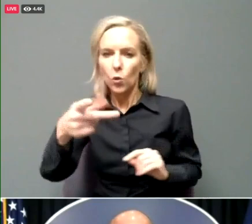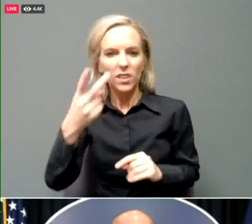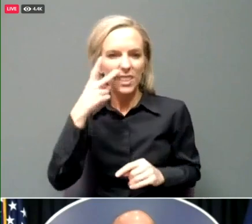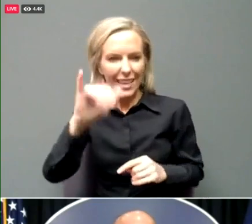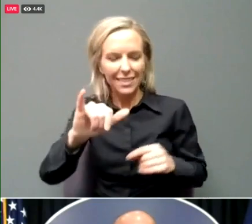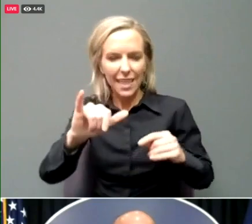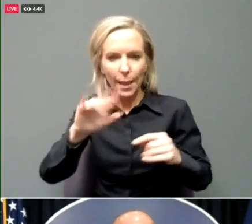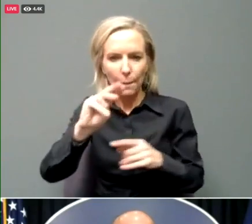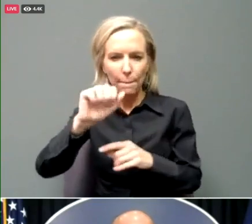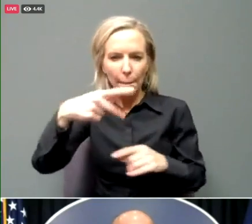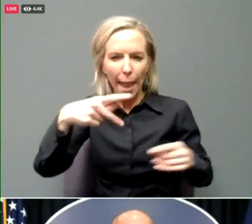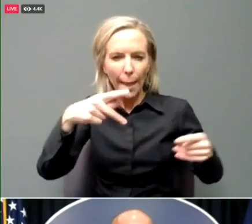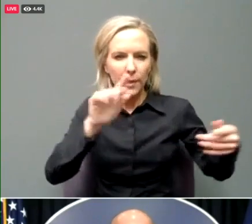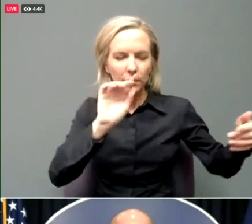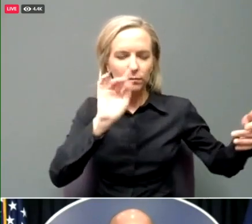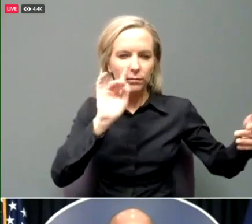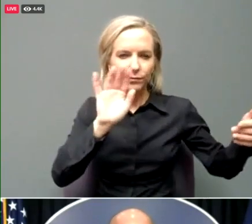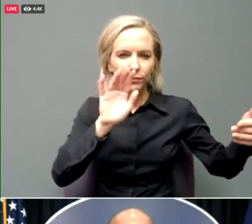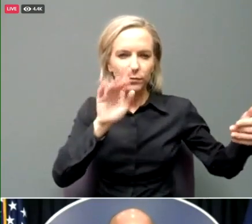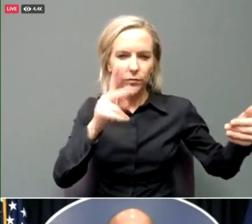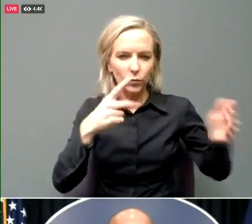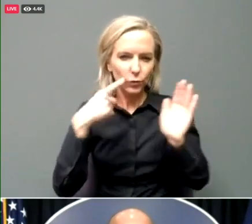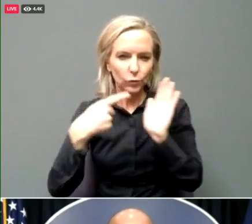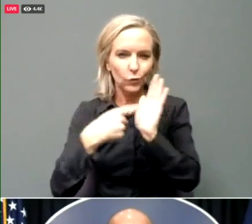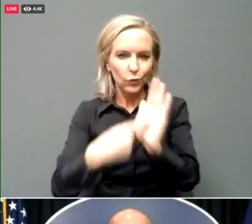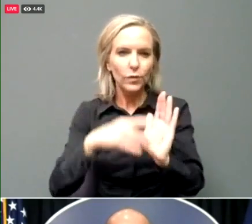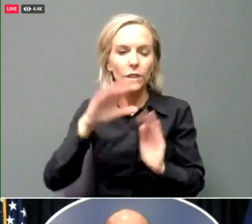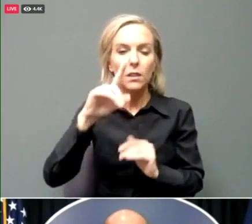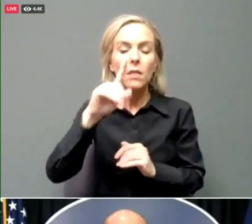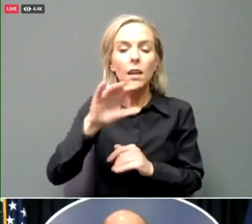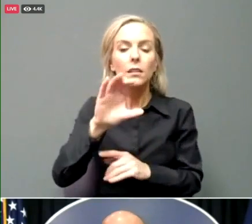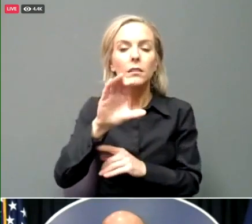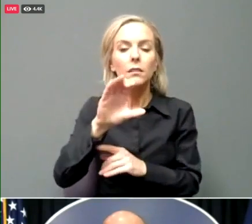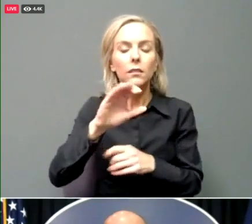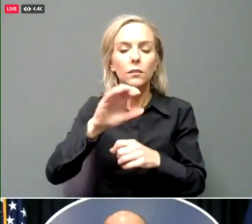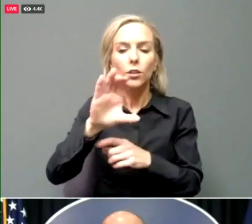virus, which is Thea virus. That's causing Cove in 19. On the left hand